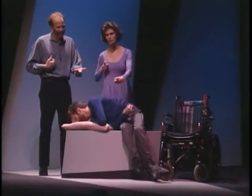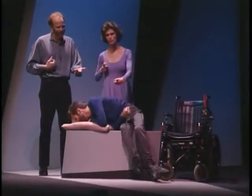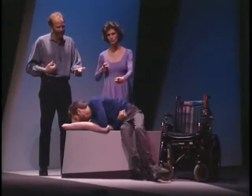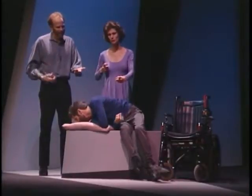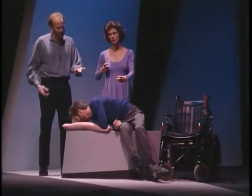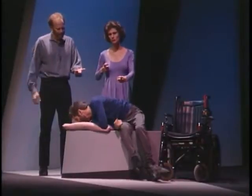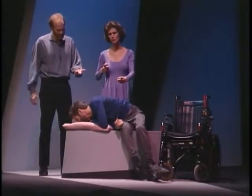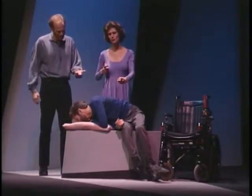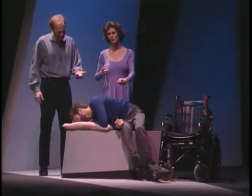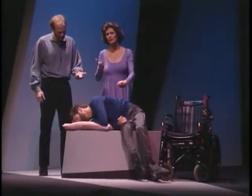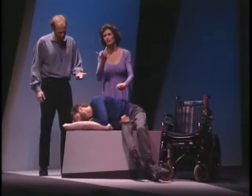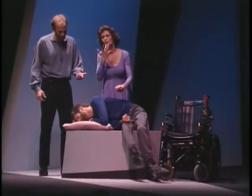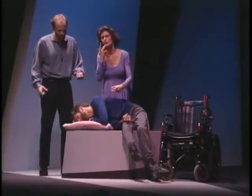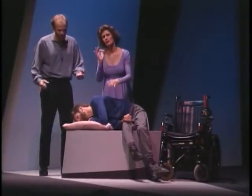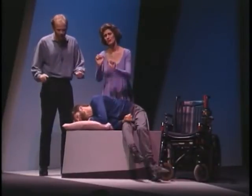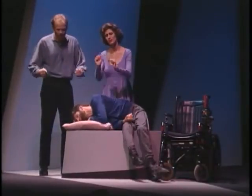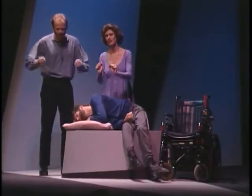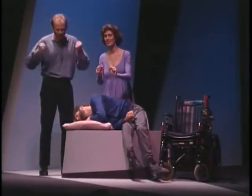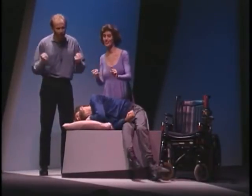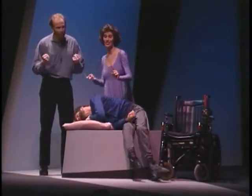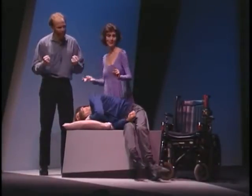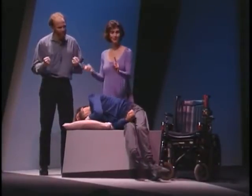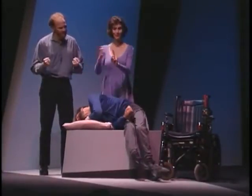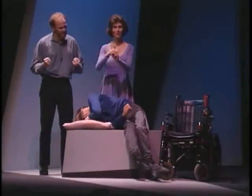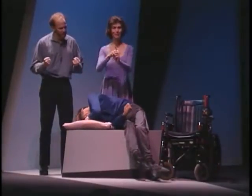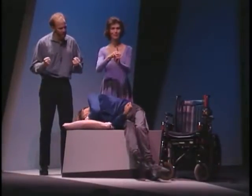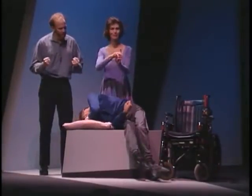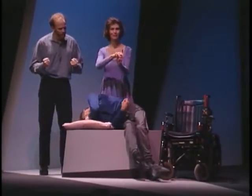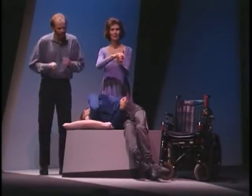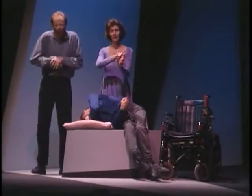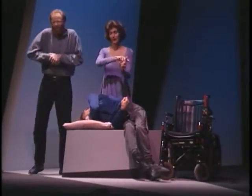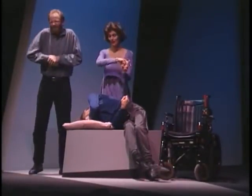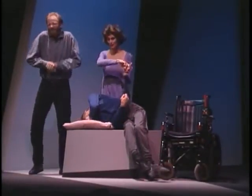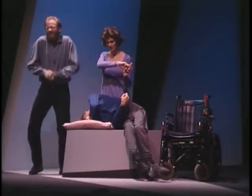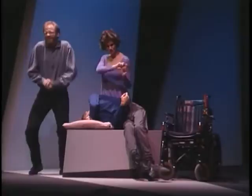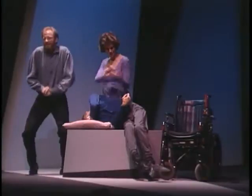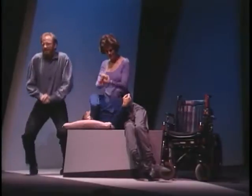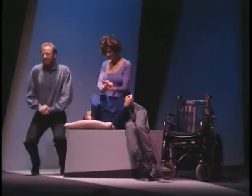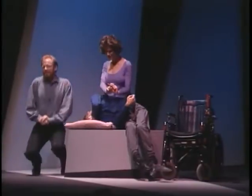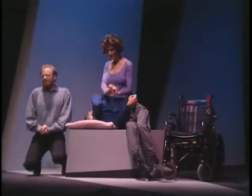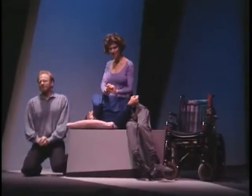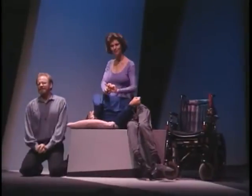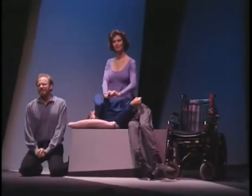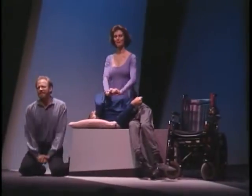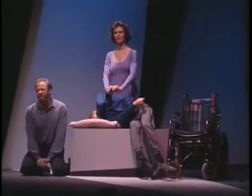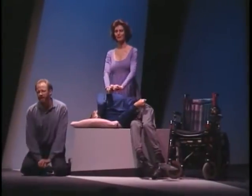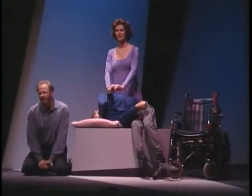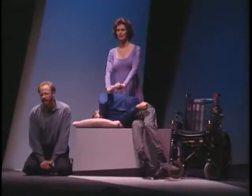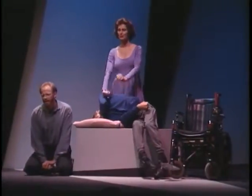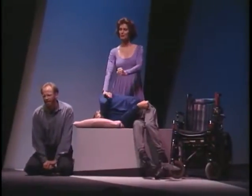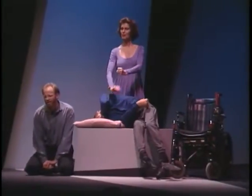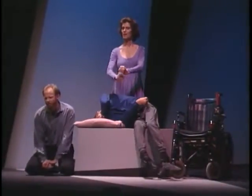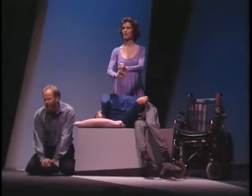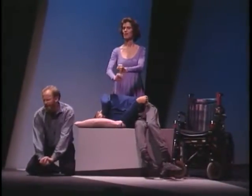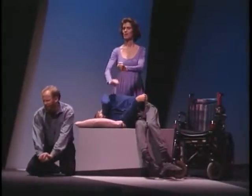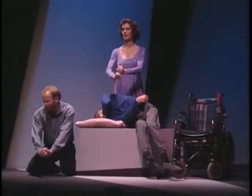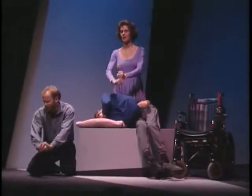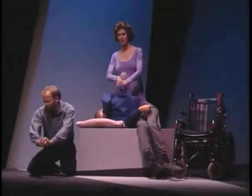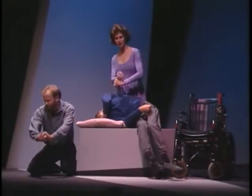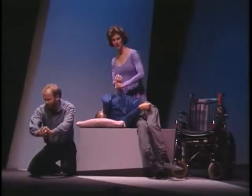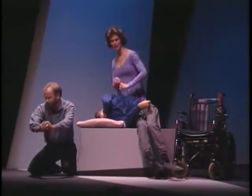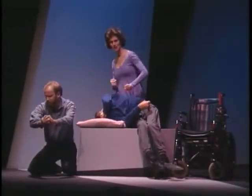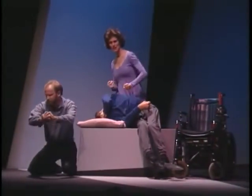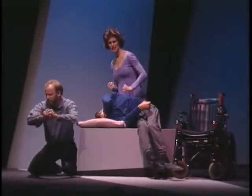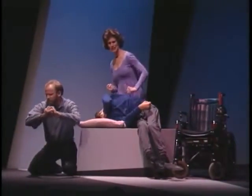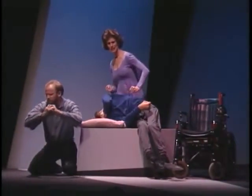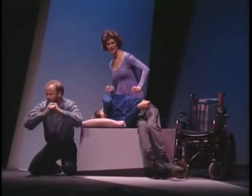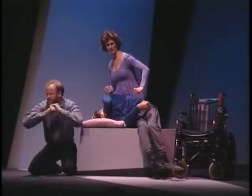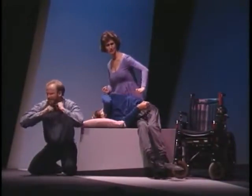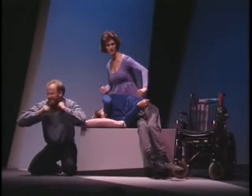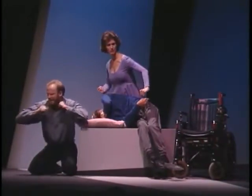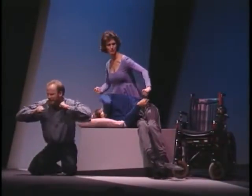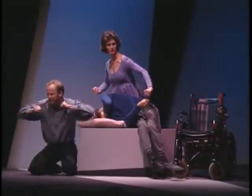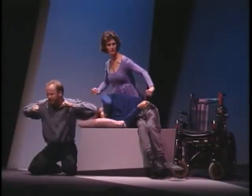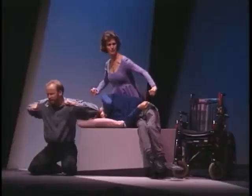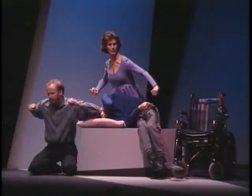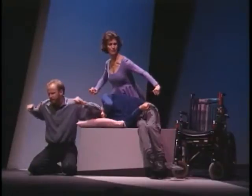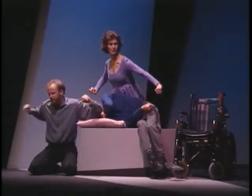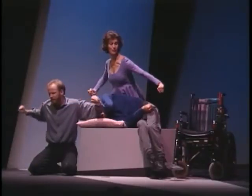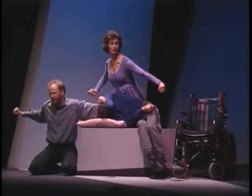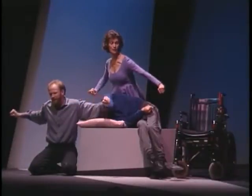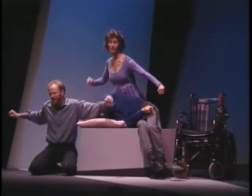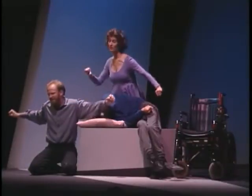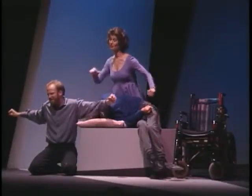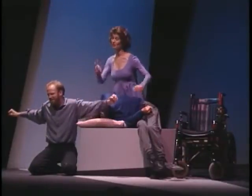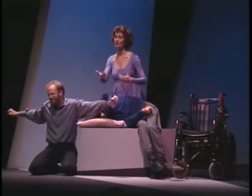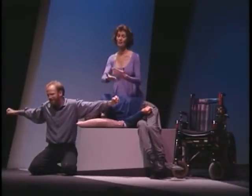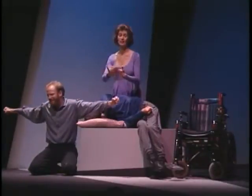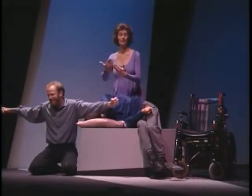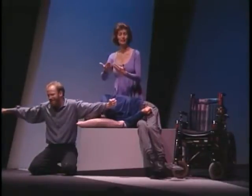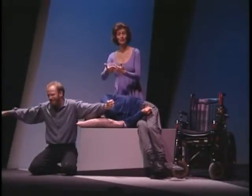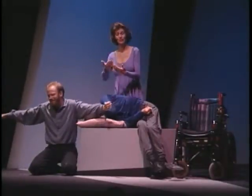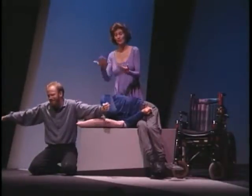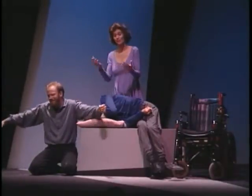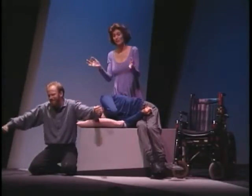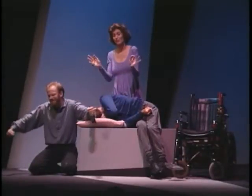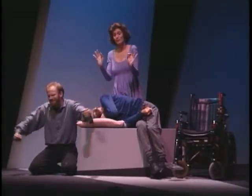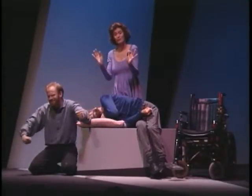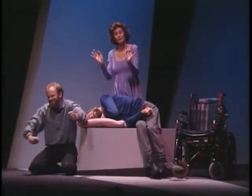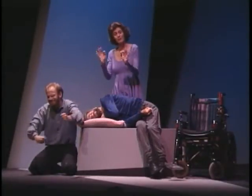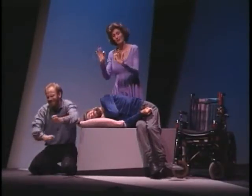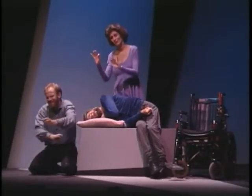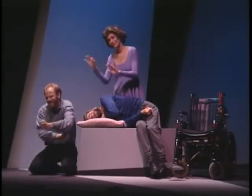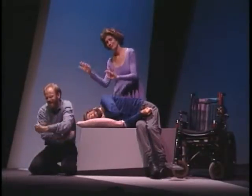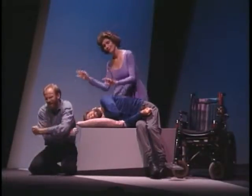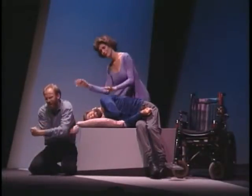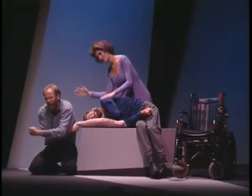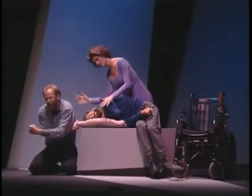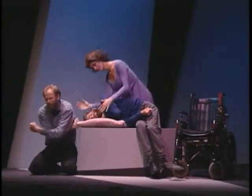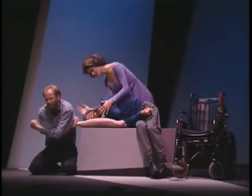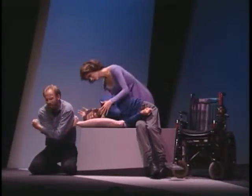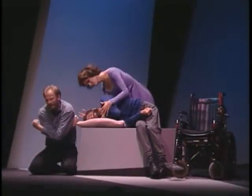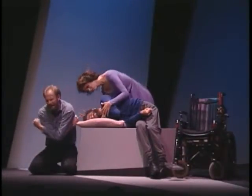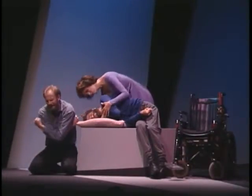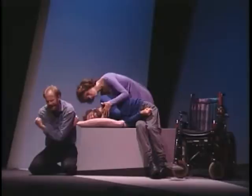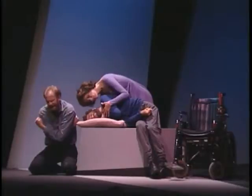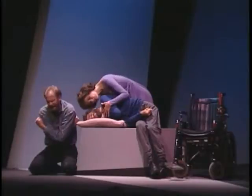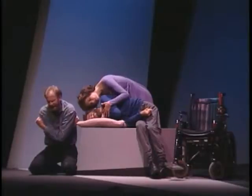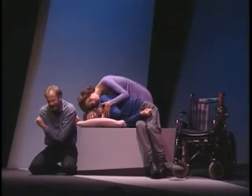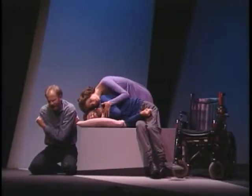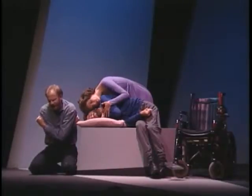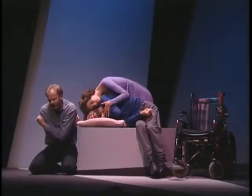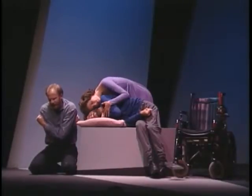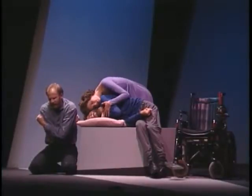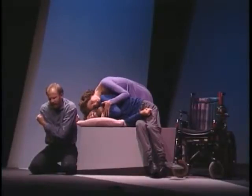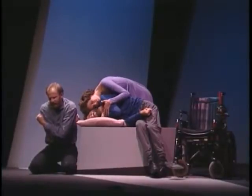sometimes I wish you would jump on me or sit on me stretch me or just hold me